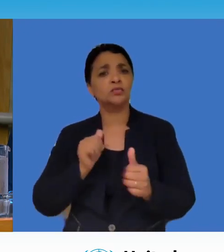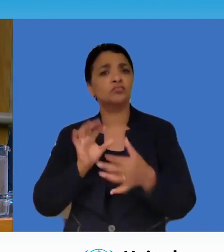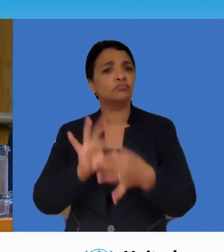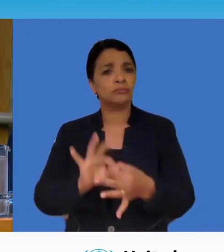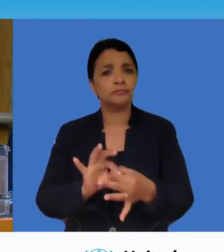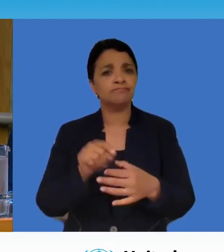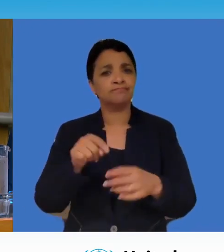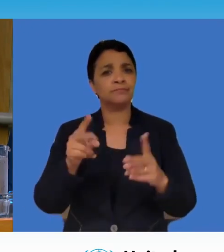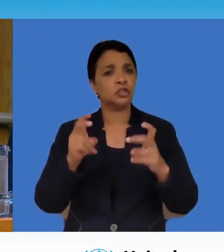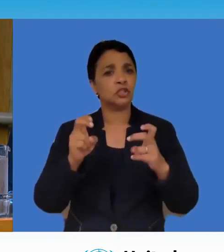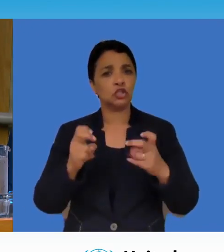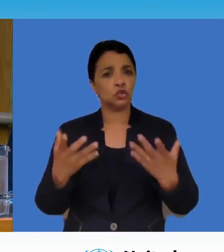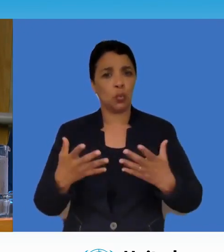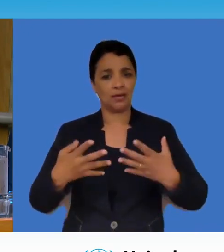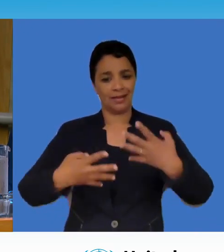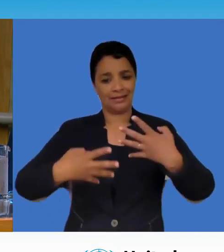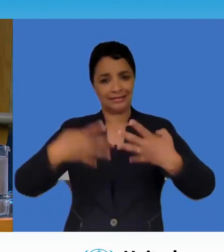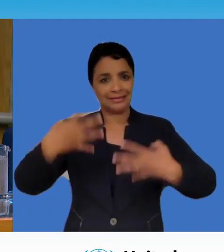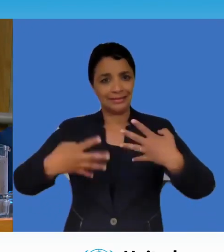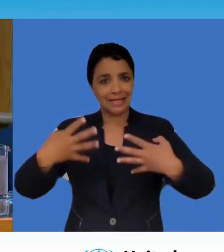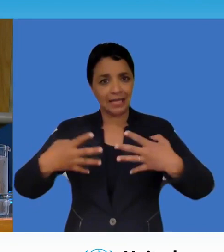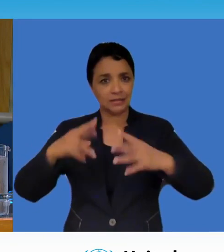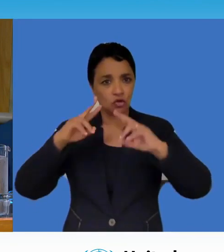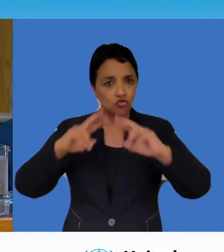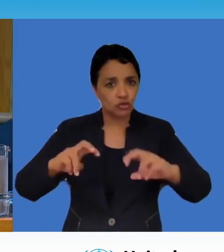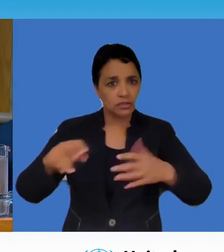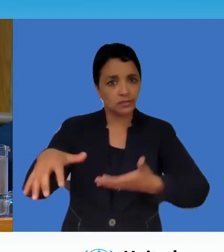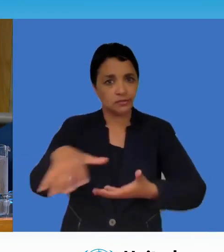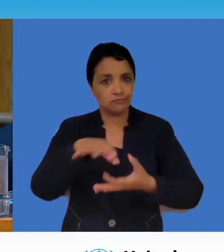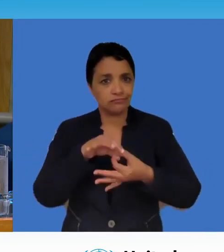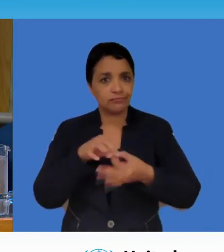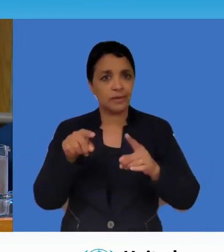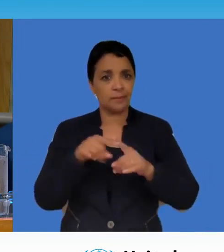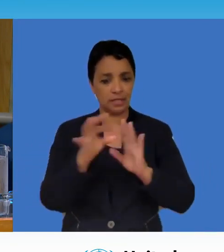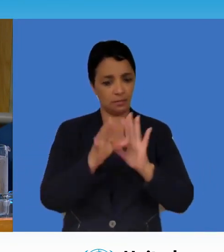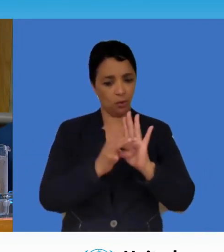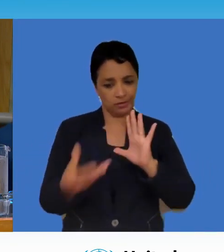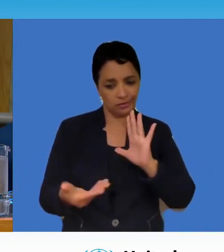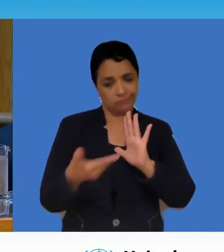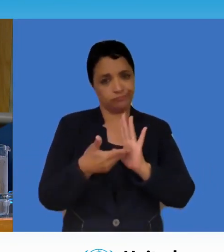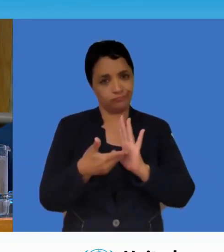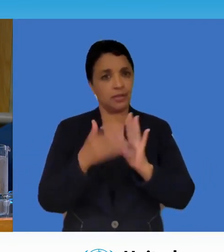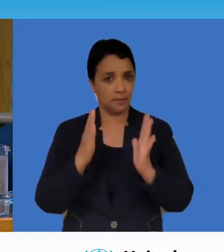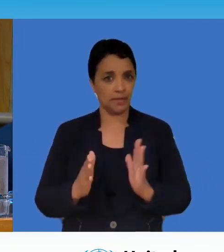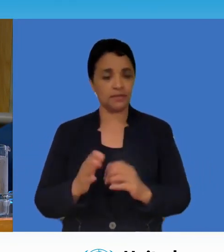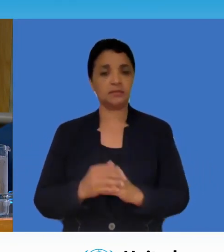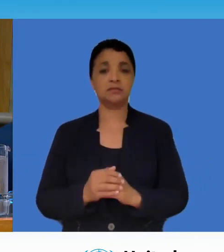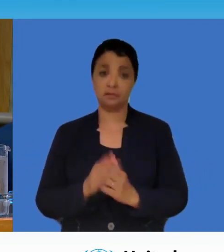to take up the issue of the importance of the data collection and evidence based uh policies